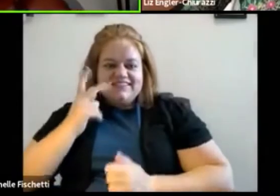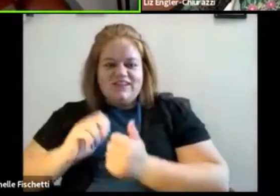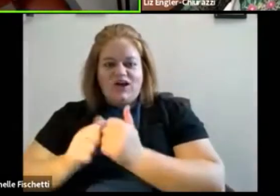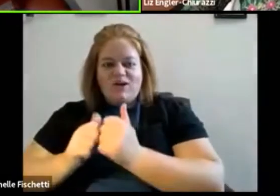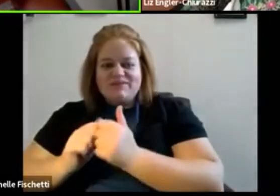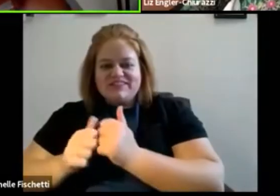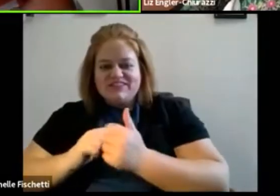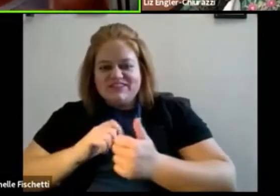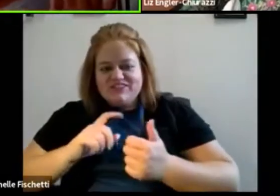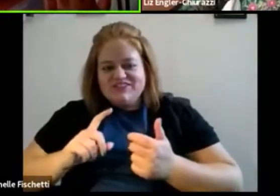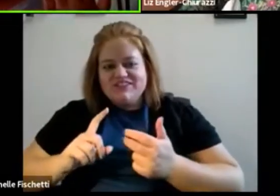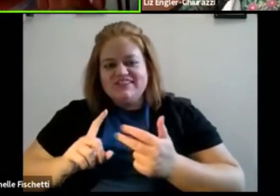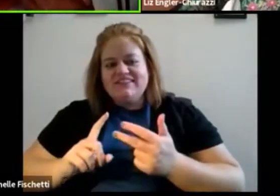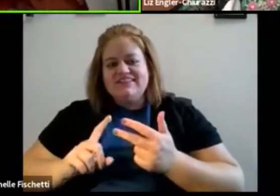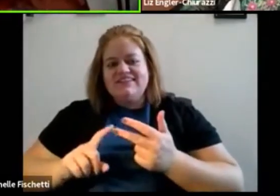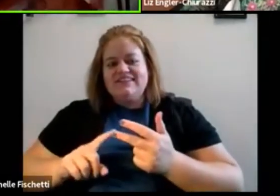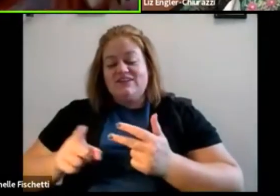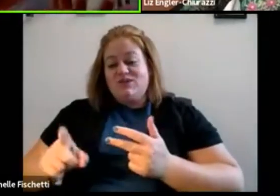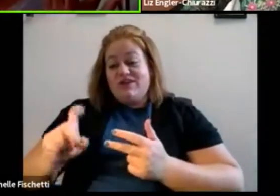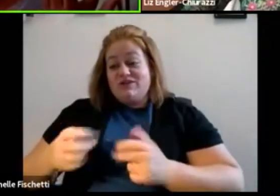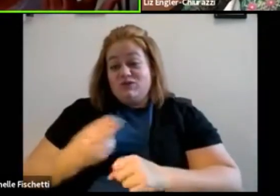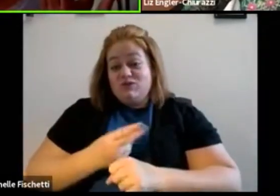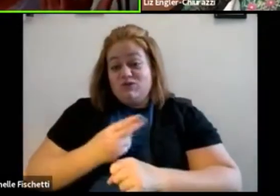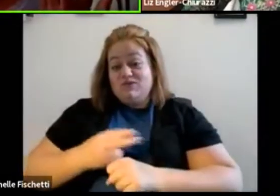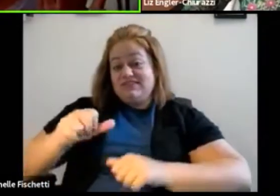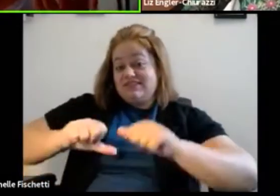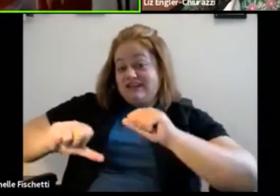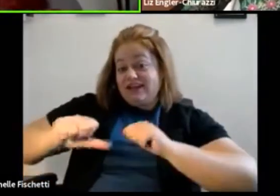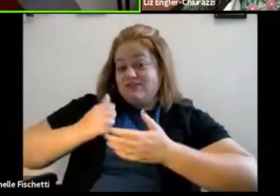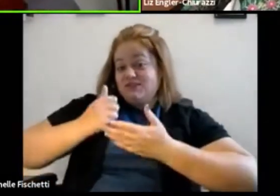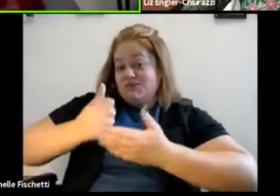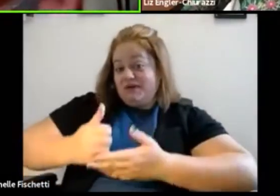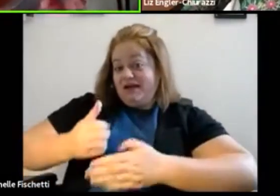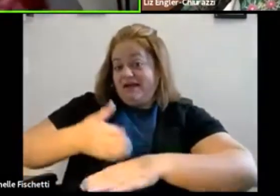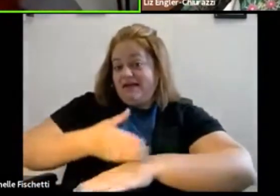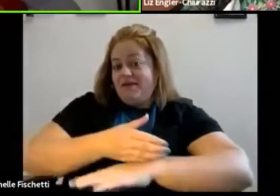and kind of how you had to use science to you know really work your way through